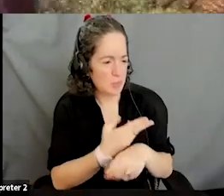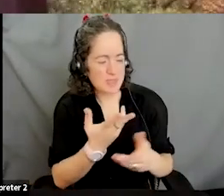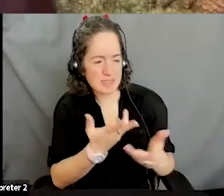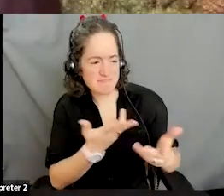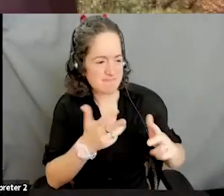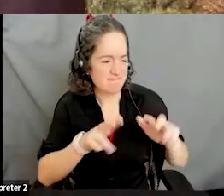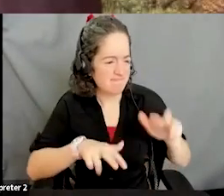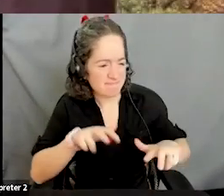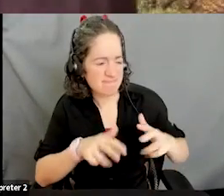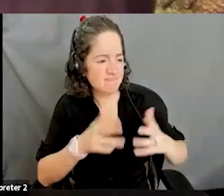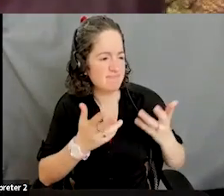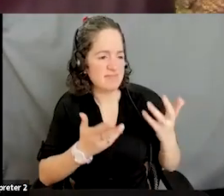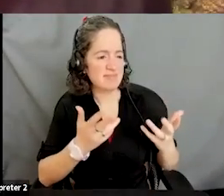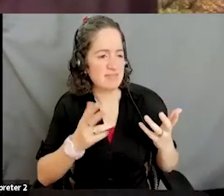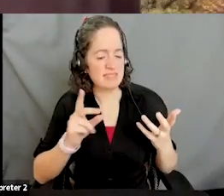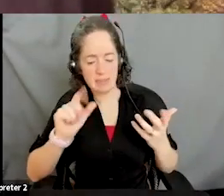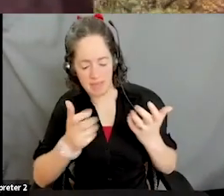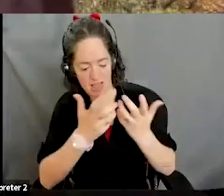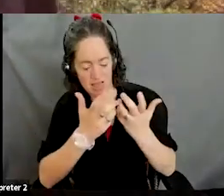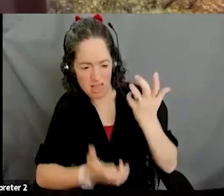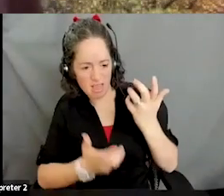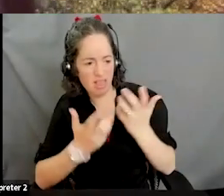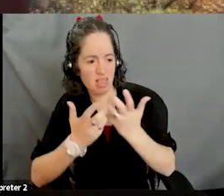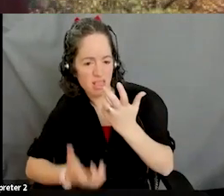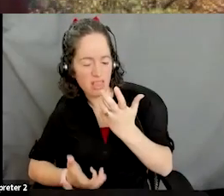That's practically impossible to use if you're trying to use voiceover